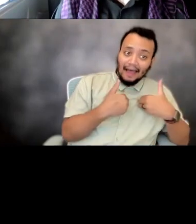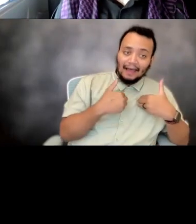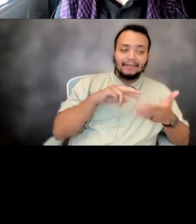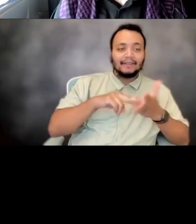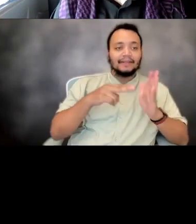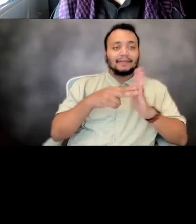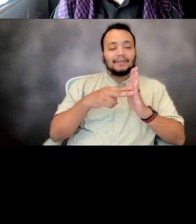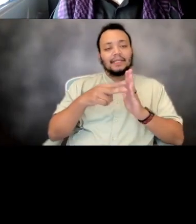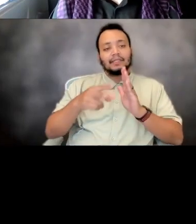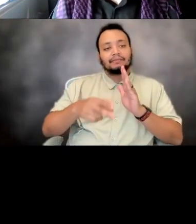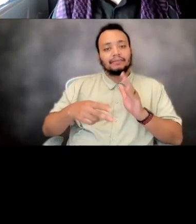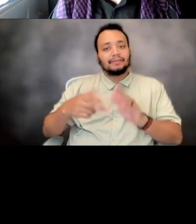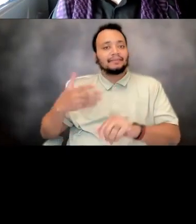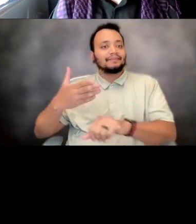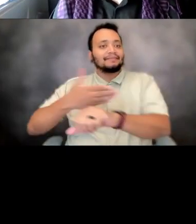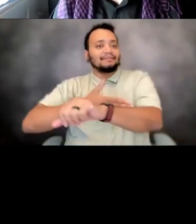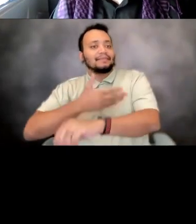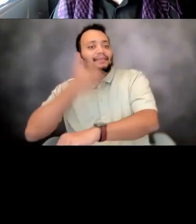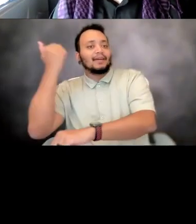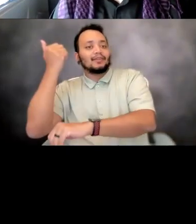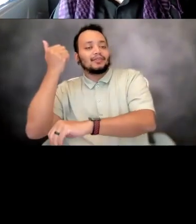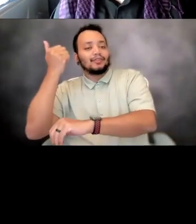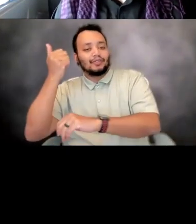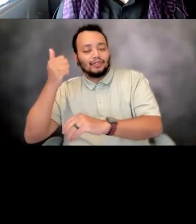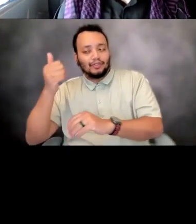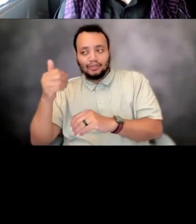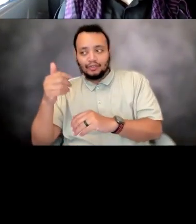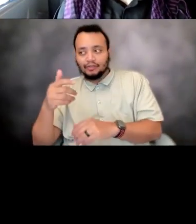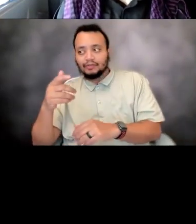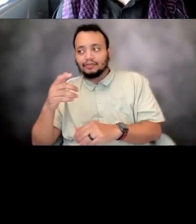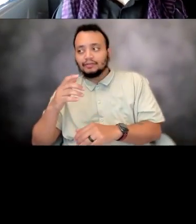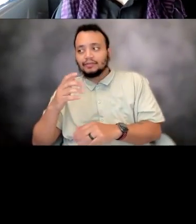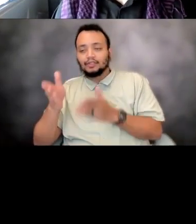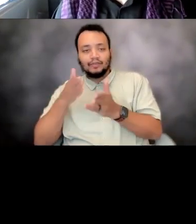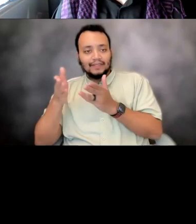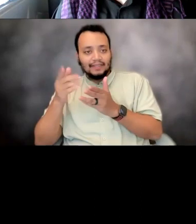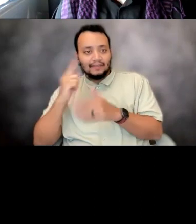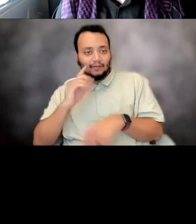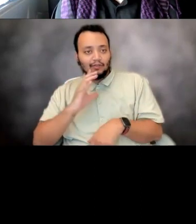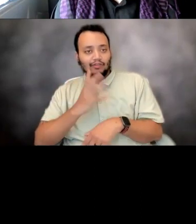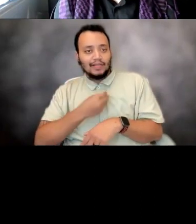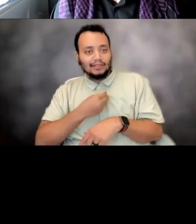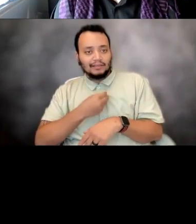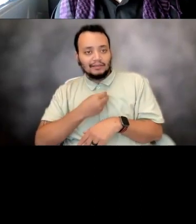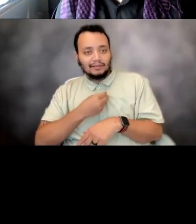if those providers use those tools. So a lot of times providers just kind of forget